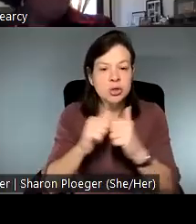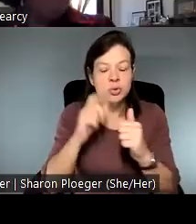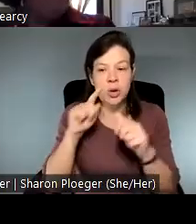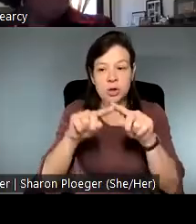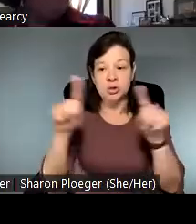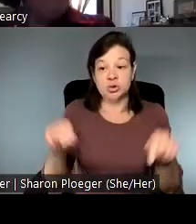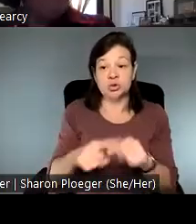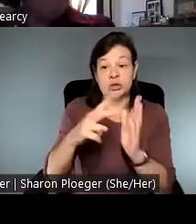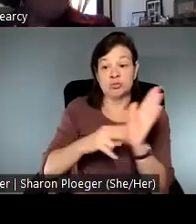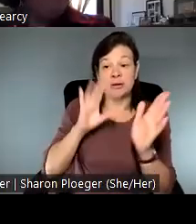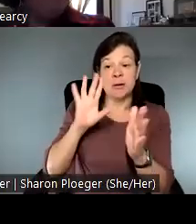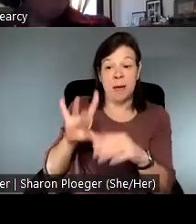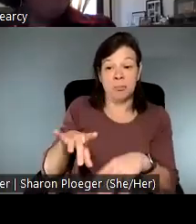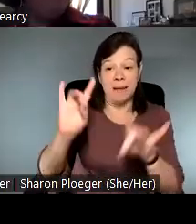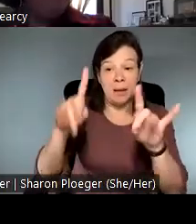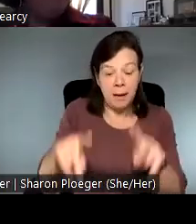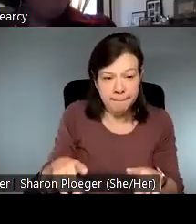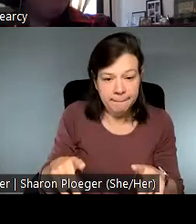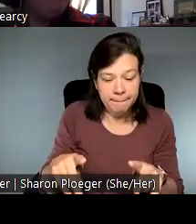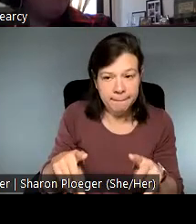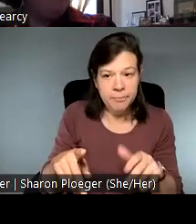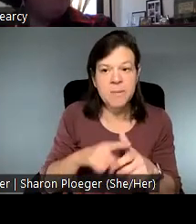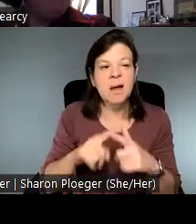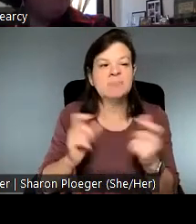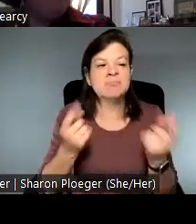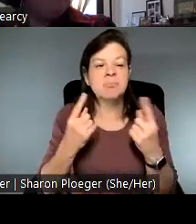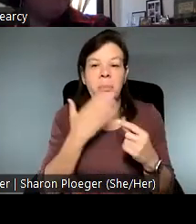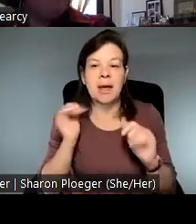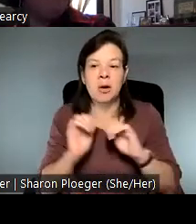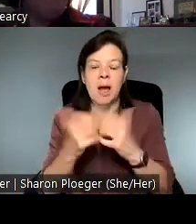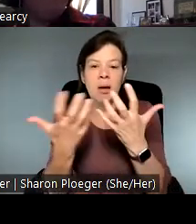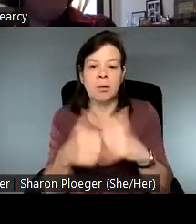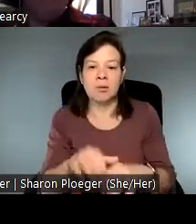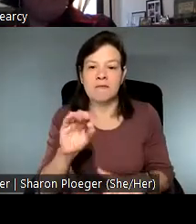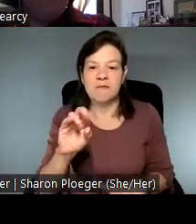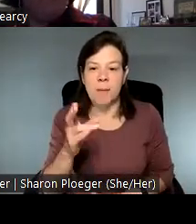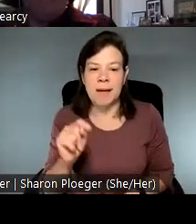and you can understand better how this is formatted. So we'll start there